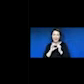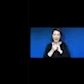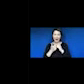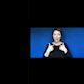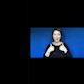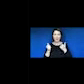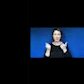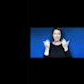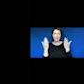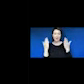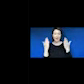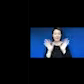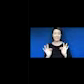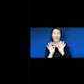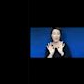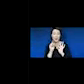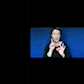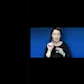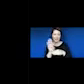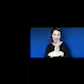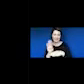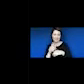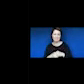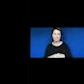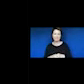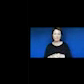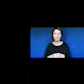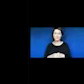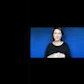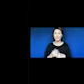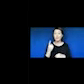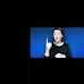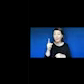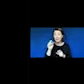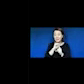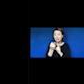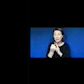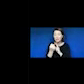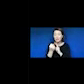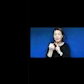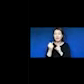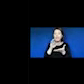In this particular situation, there were areas in housekeeping that could be more concentrated